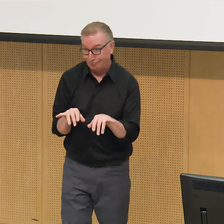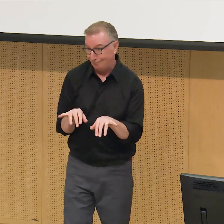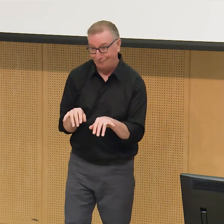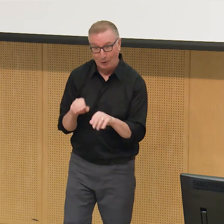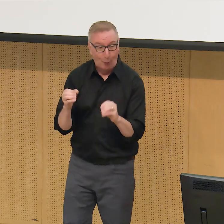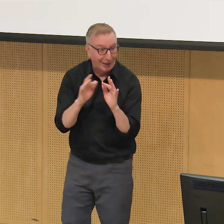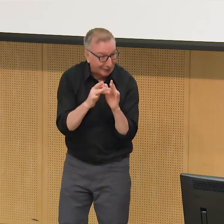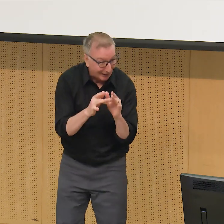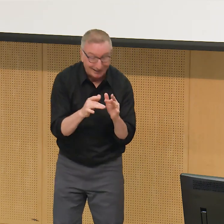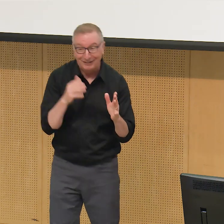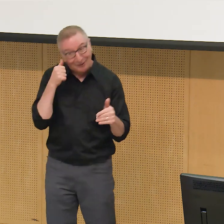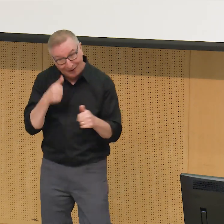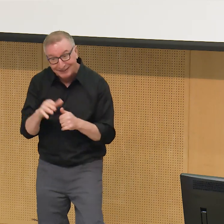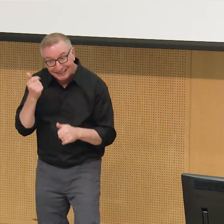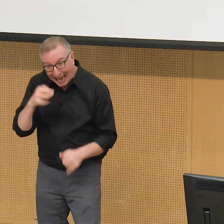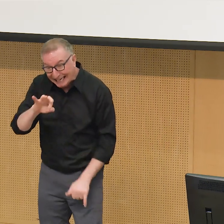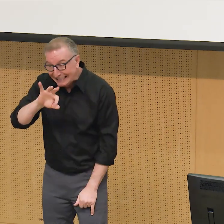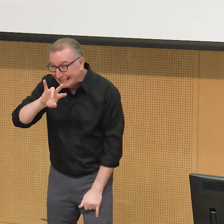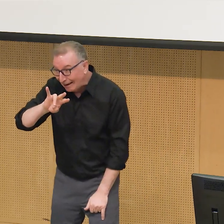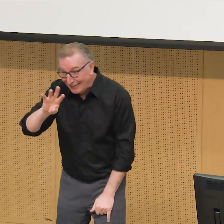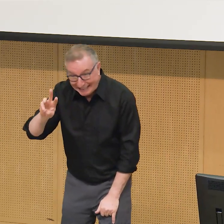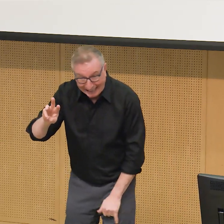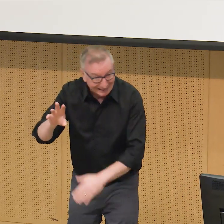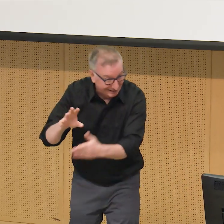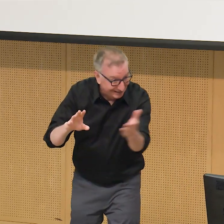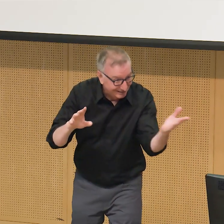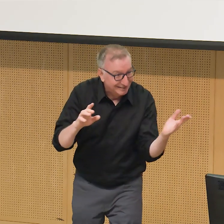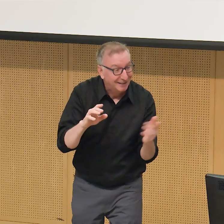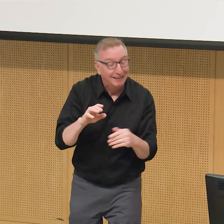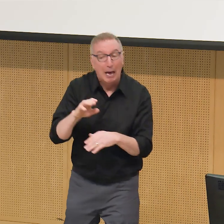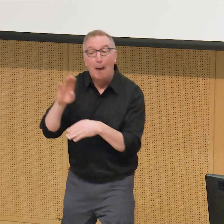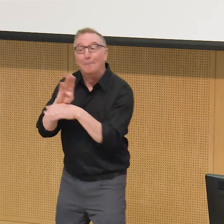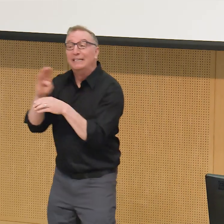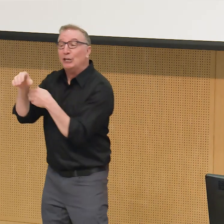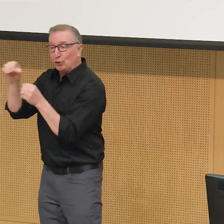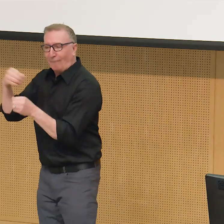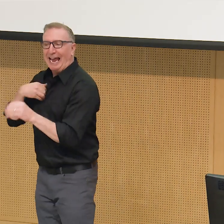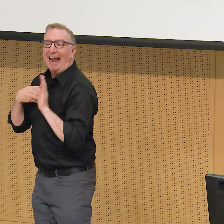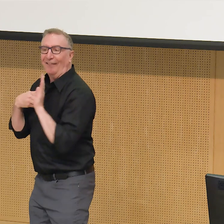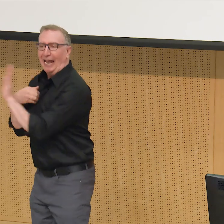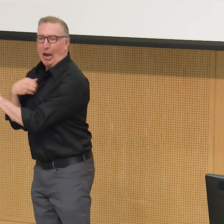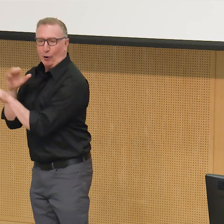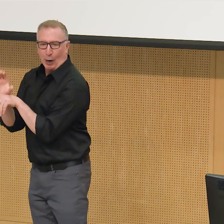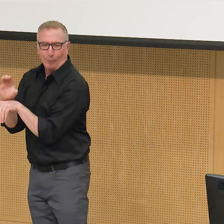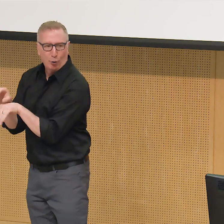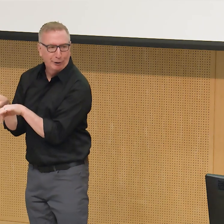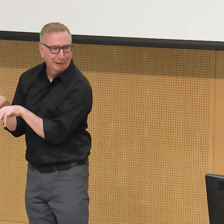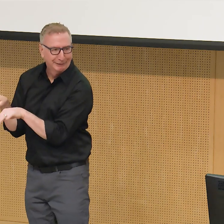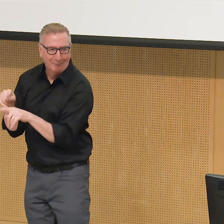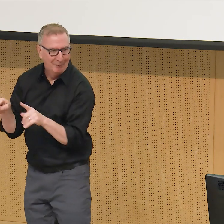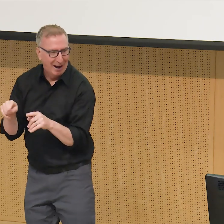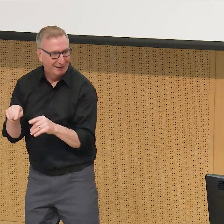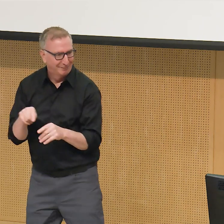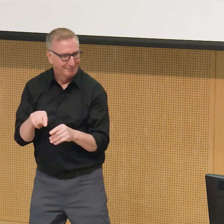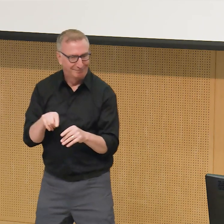Back then, there was no internet or computer. Remember, this is the--1976. The business office had a computer